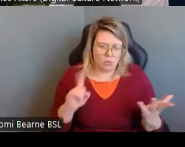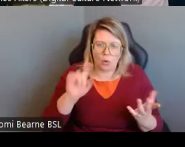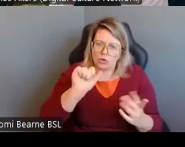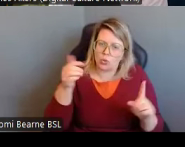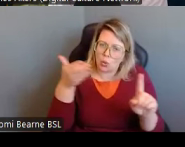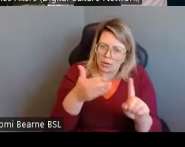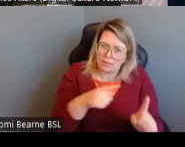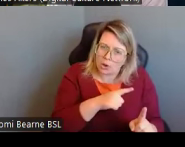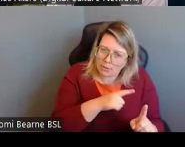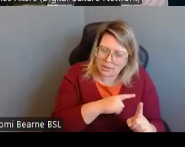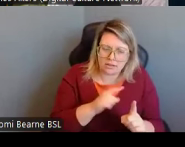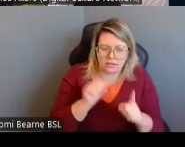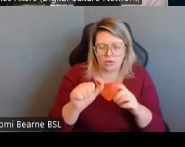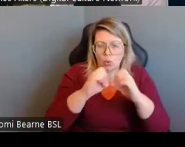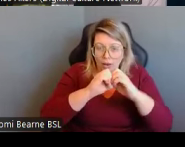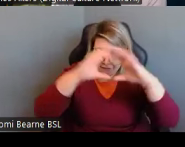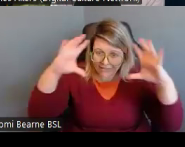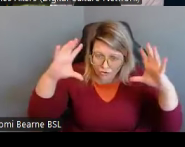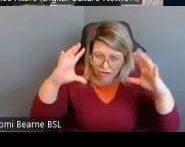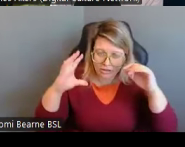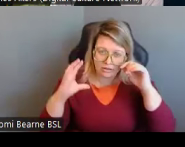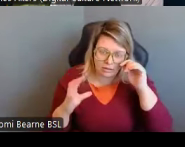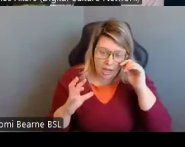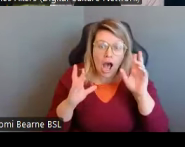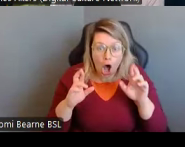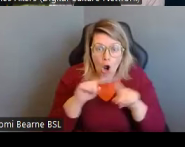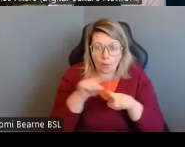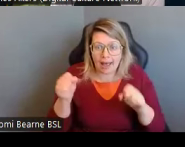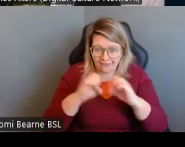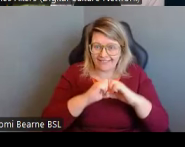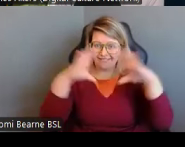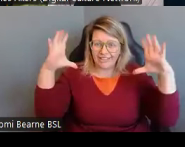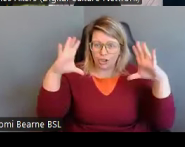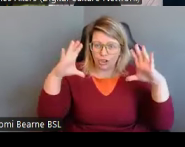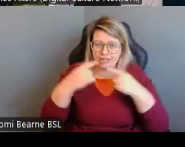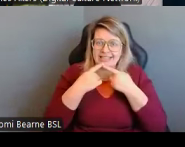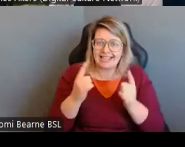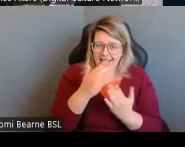What is your vision statement? I hope you've all got one. I do bang on about it quite a lot about having